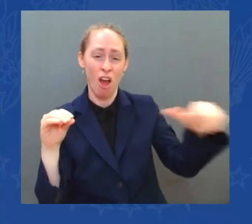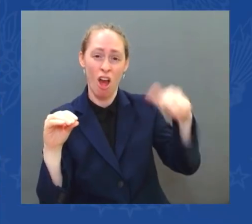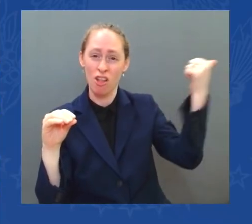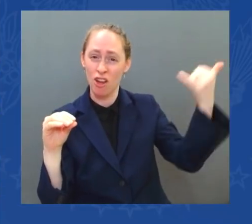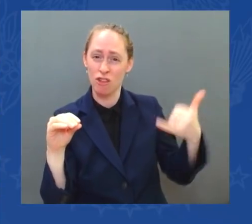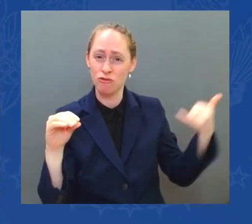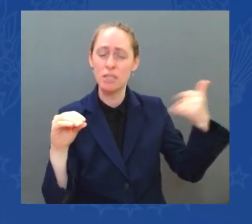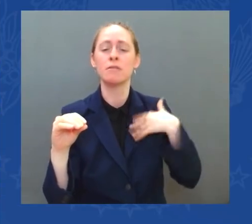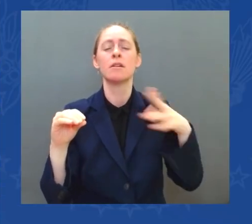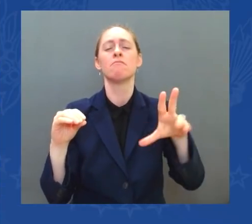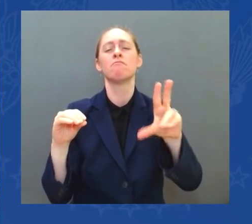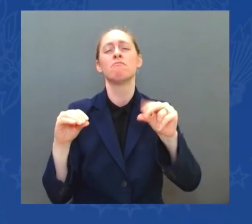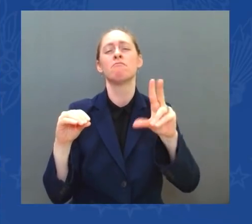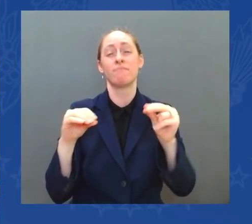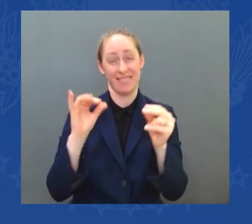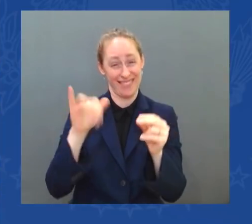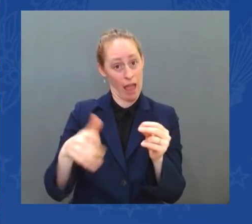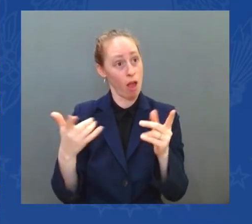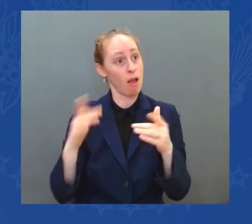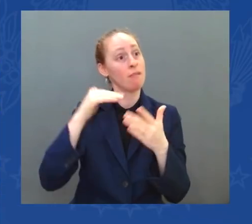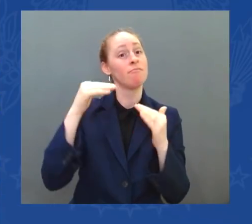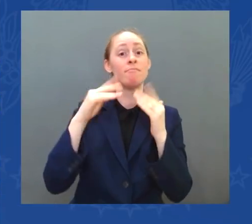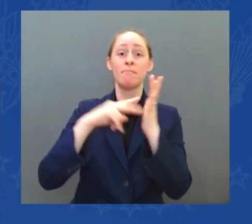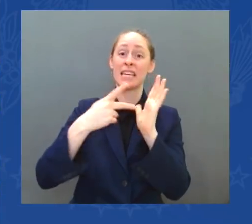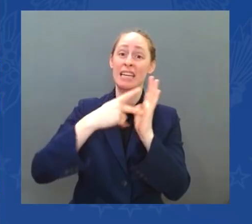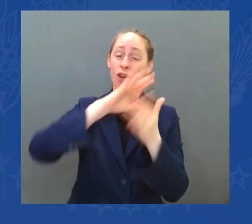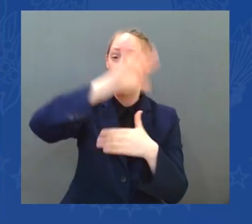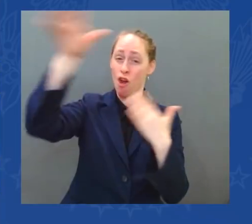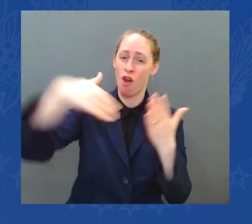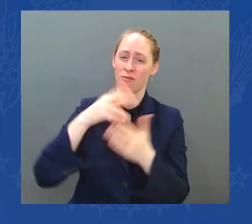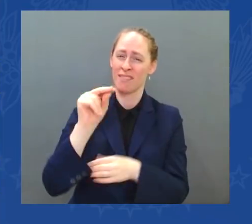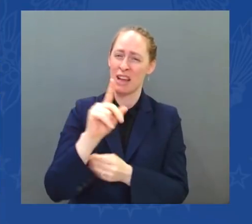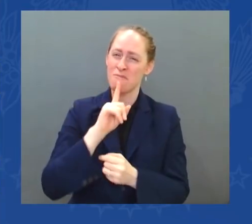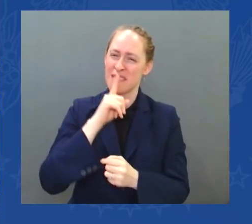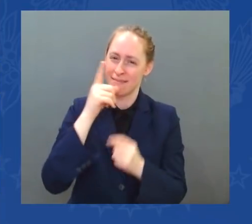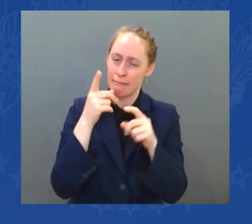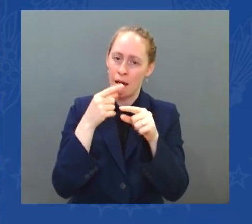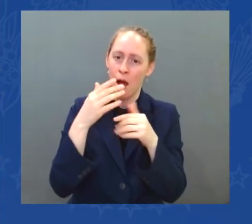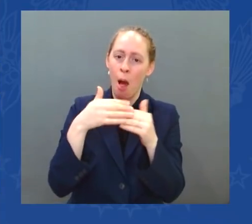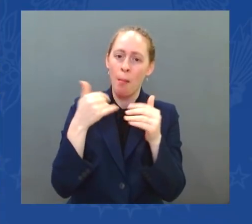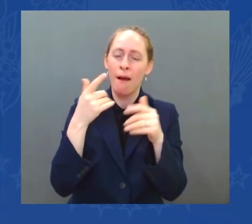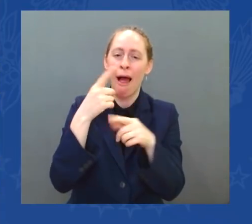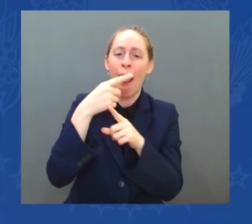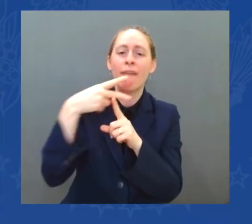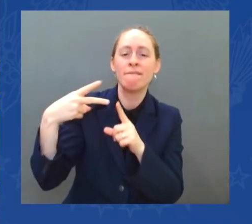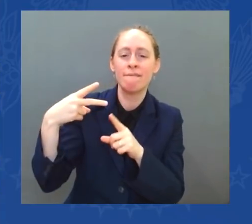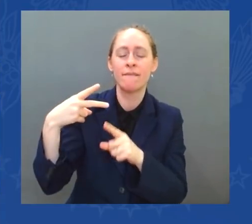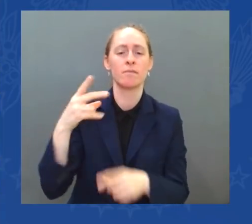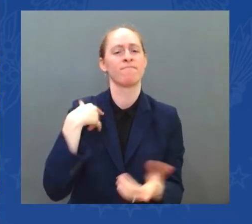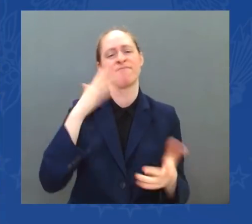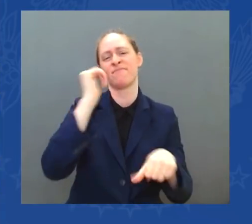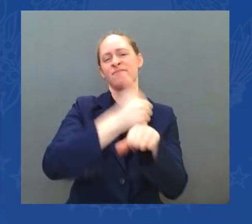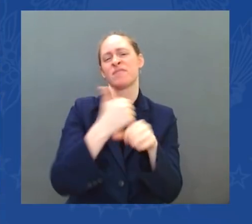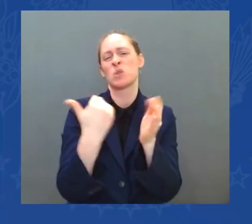And so we issued a rule to raise the amount of domestic content required to be considered made in America from 55 to 75 percent.